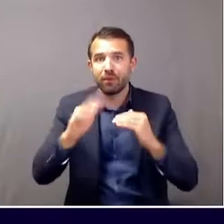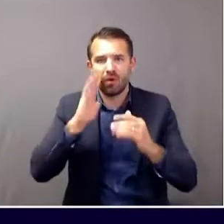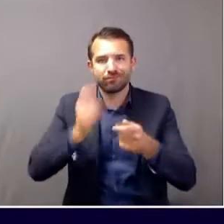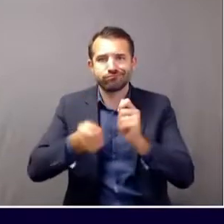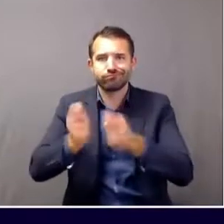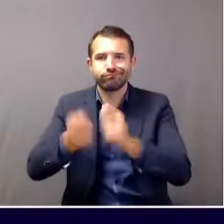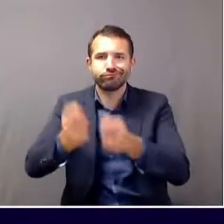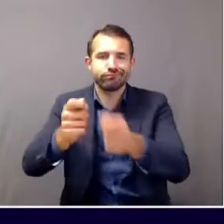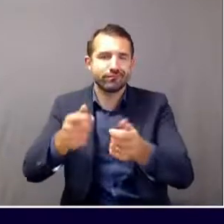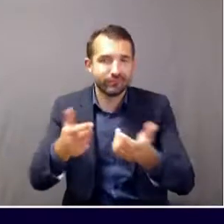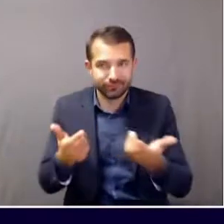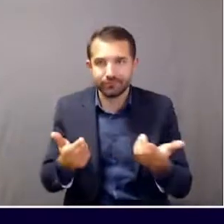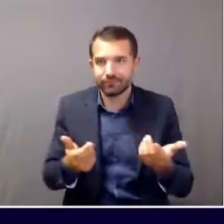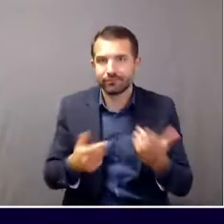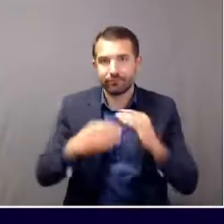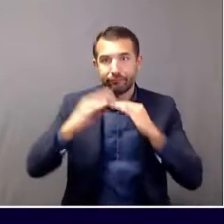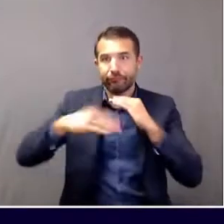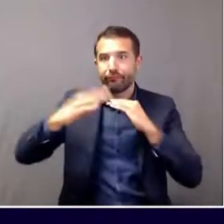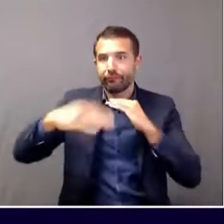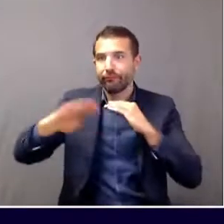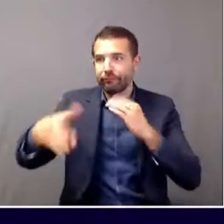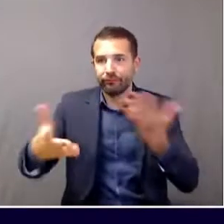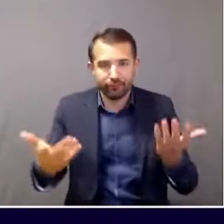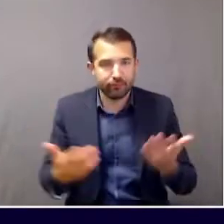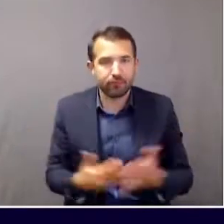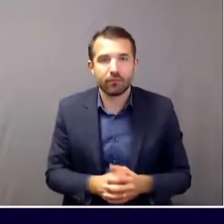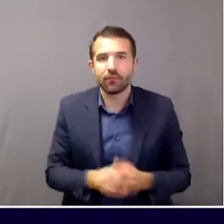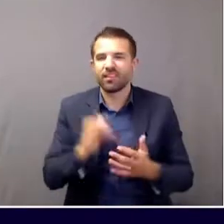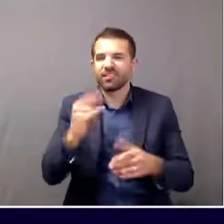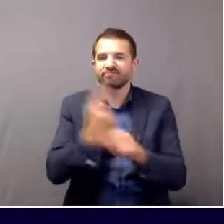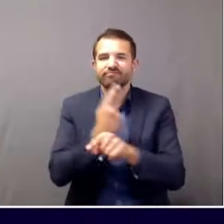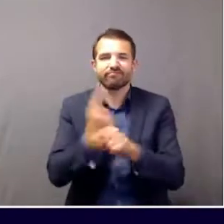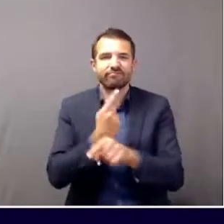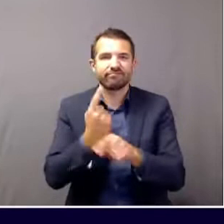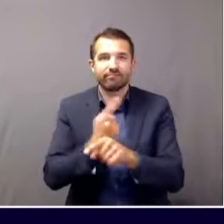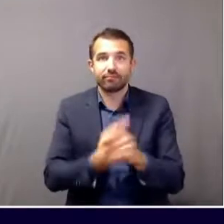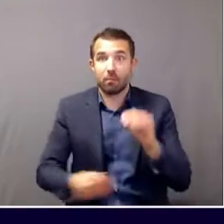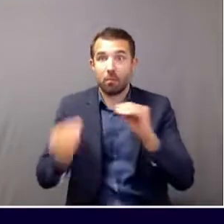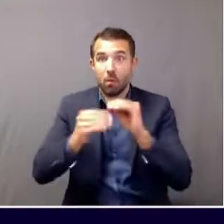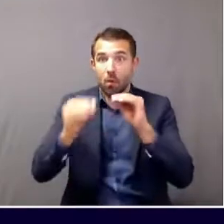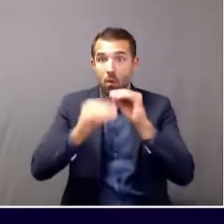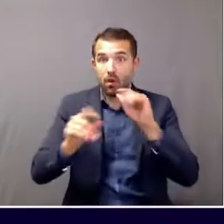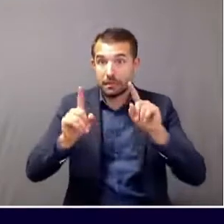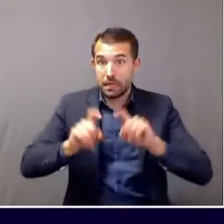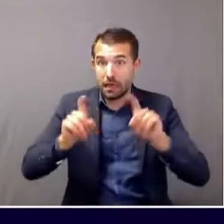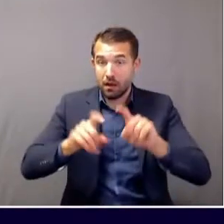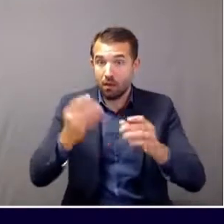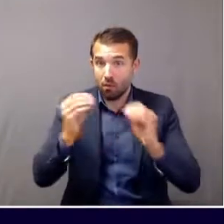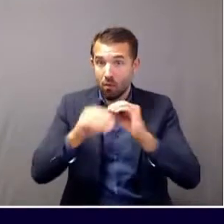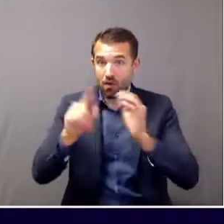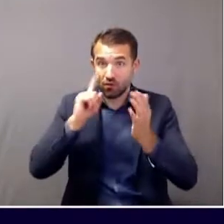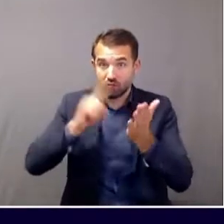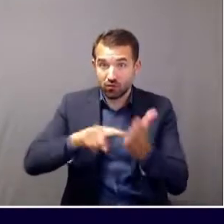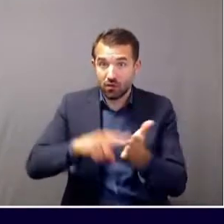what happens in outbreaks things change as more testing happens